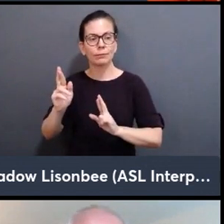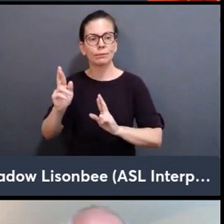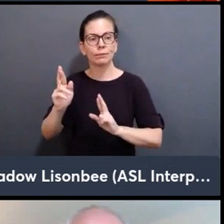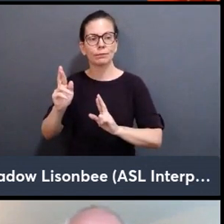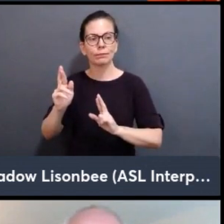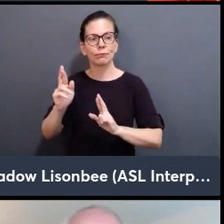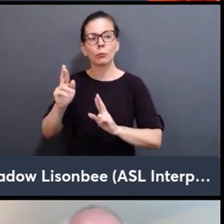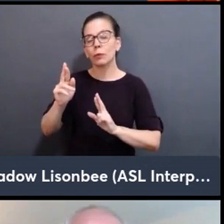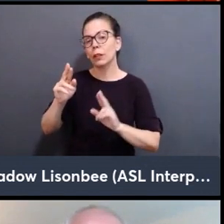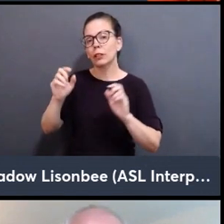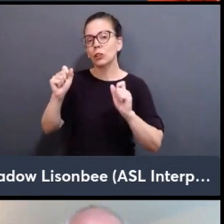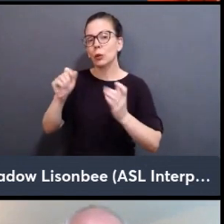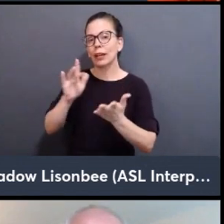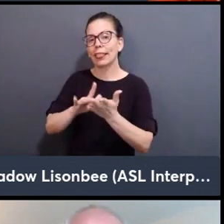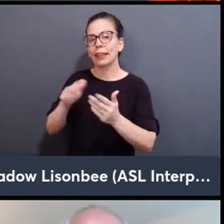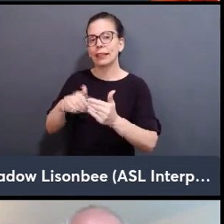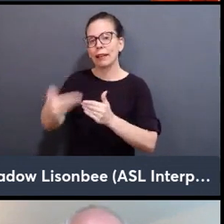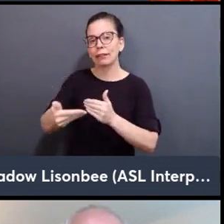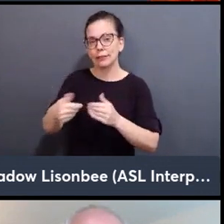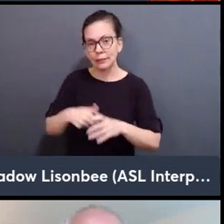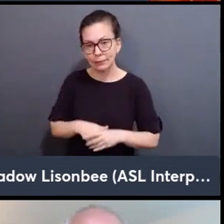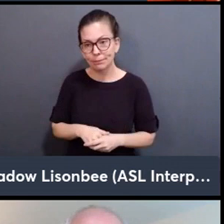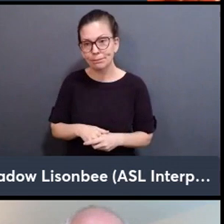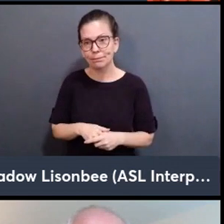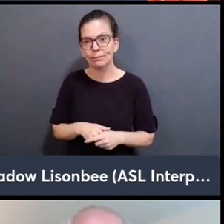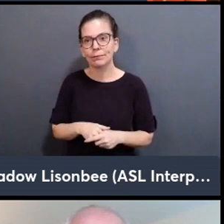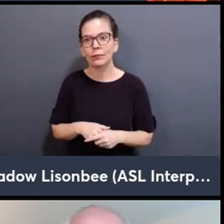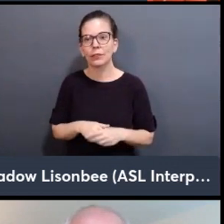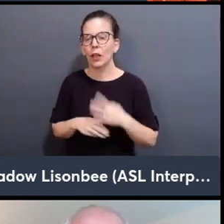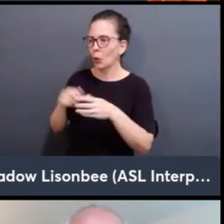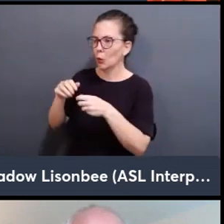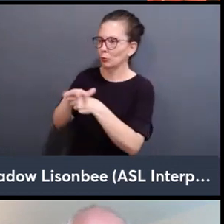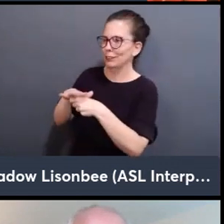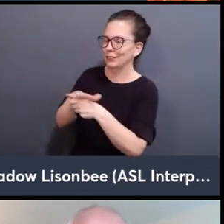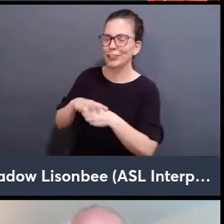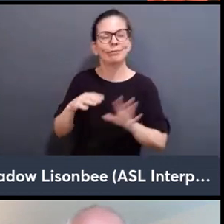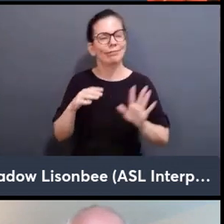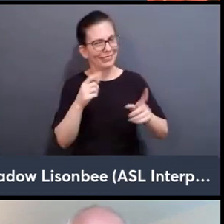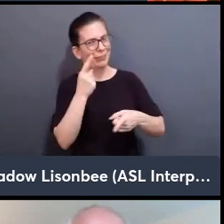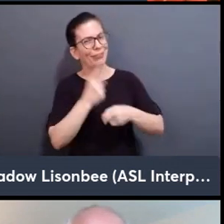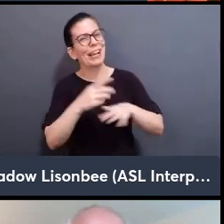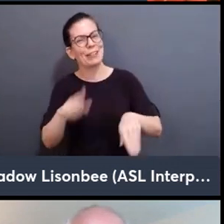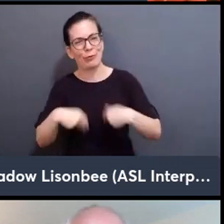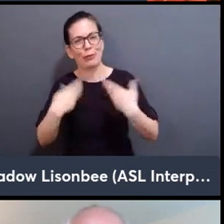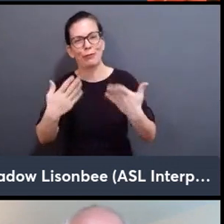you can click next. Oh, region. Yeah, you need to provide region.